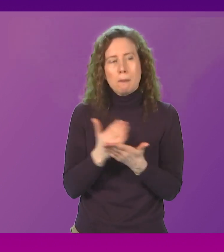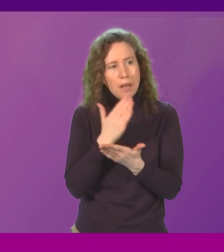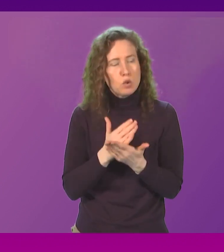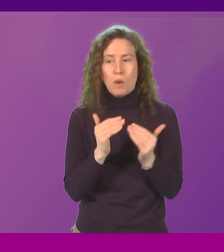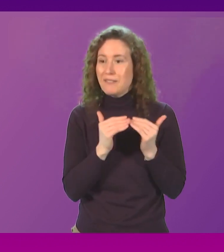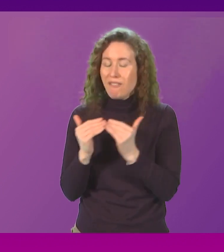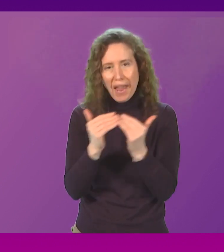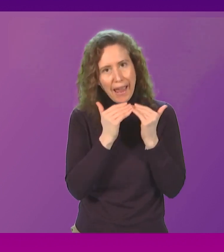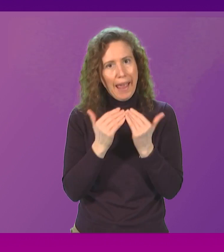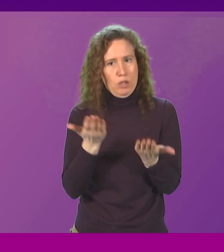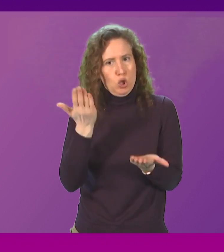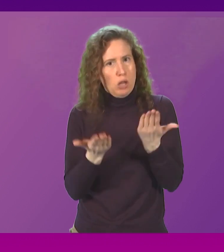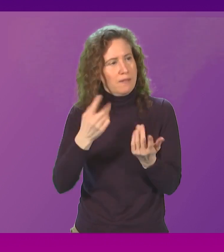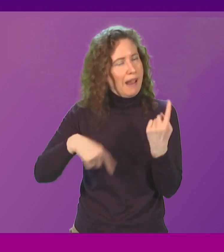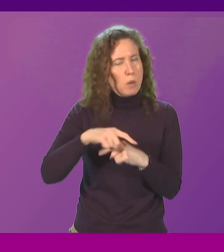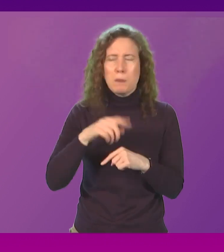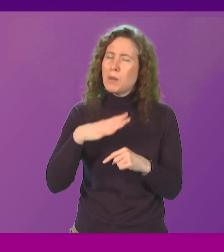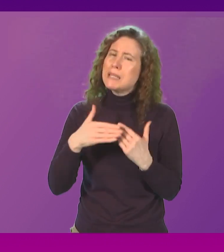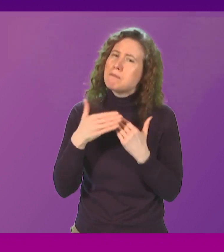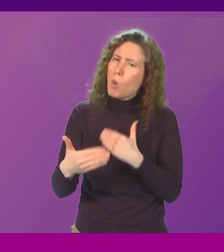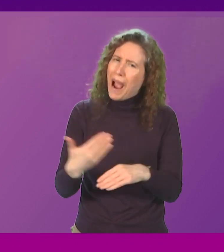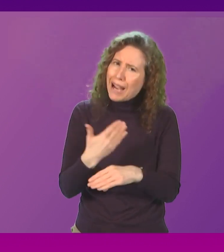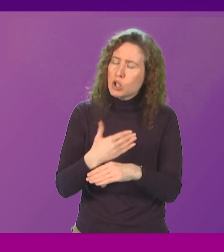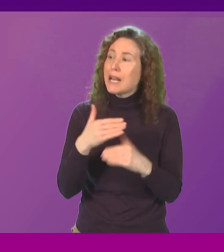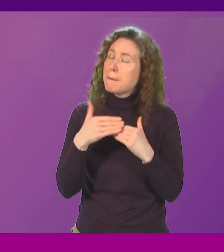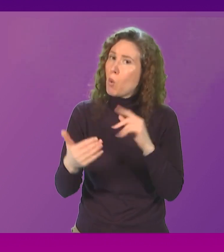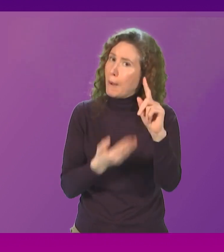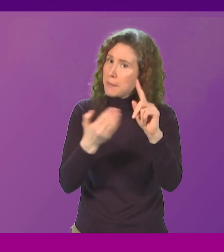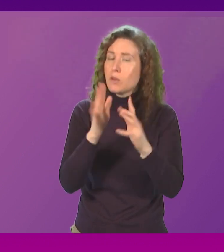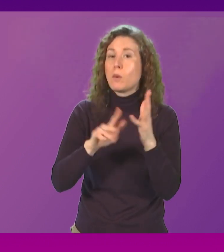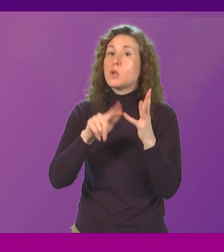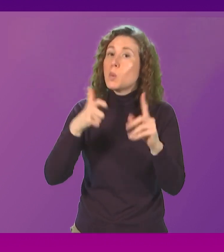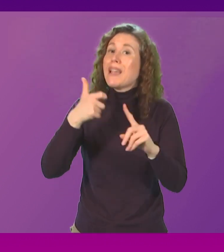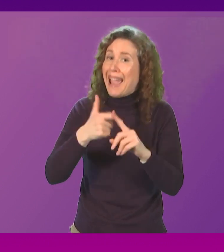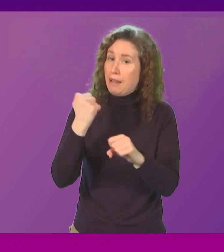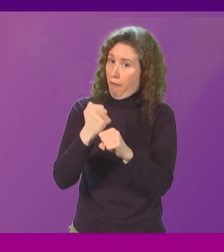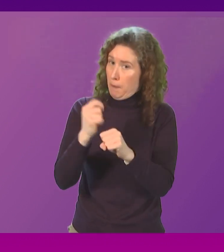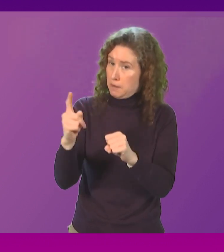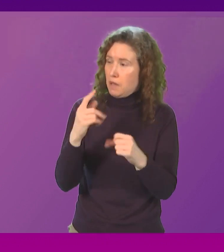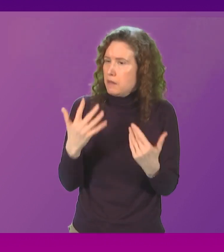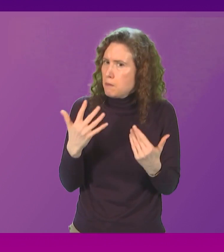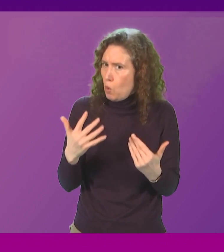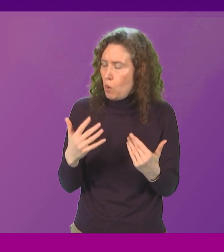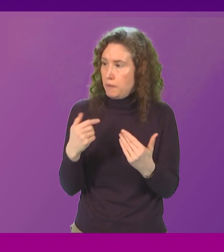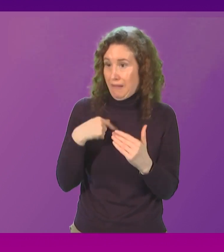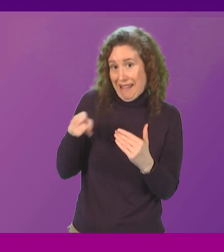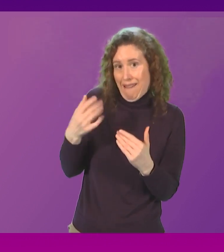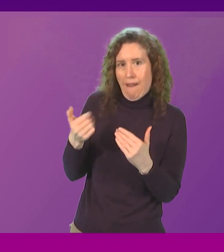However, we also need to see action and much higher ambition from the UK Government on the solutions for net zero that are currently reserved to Westminster, and, of course, we